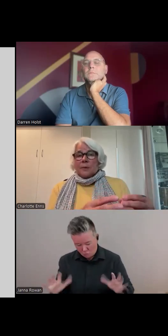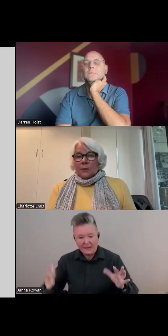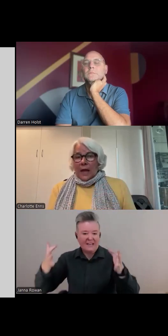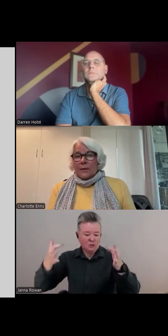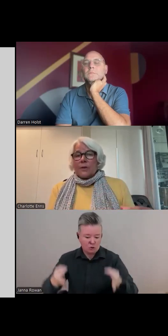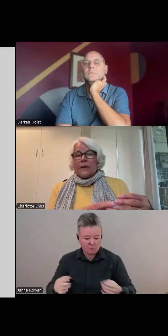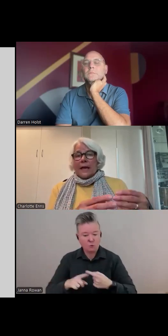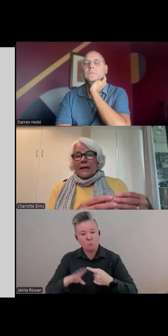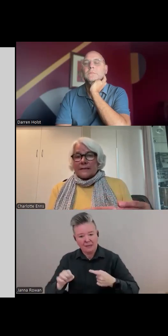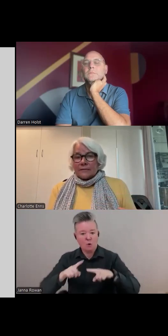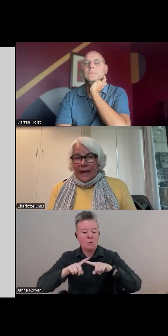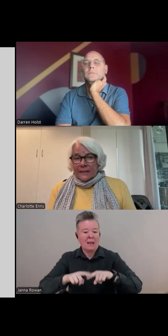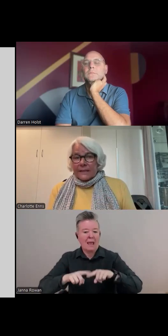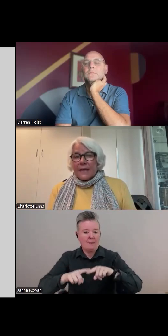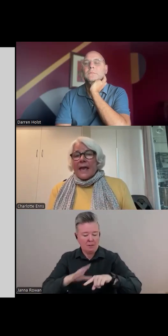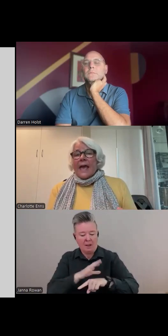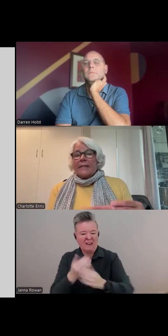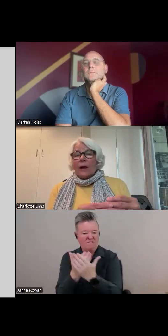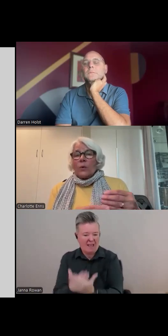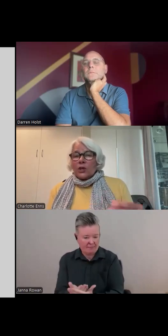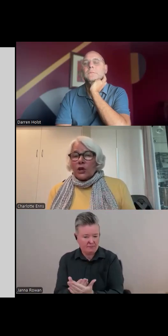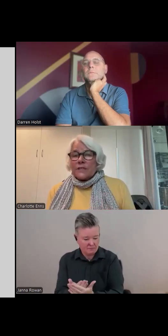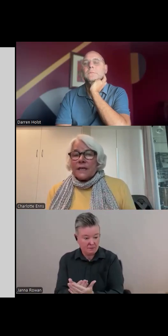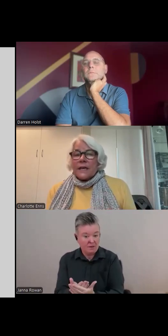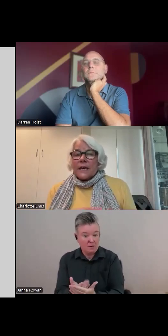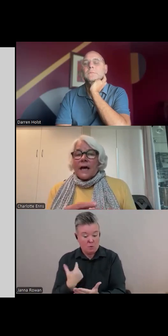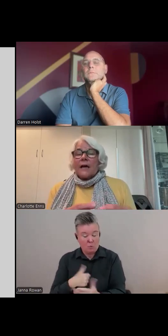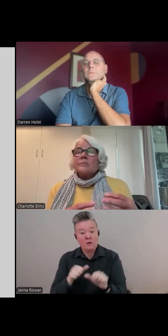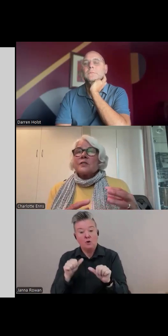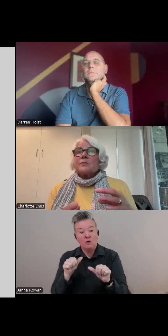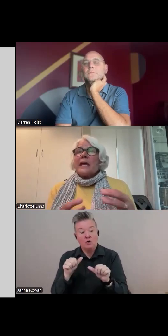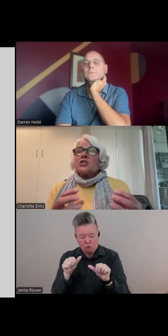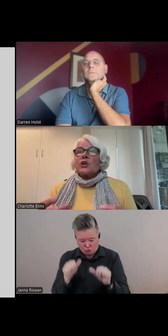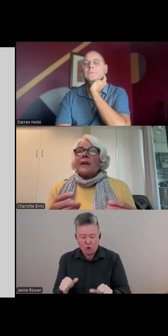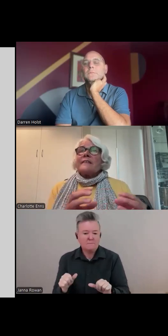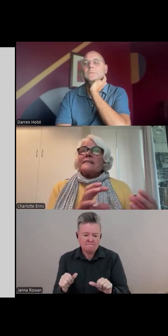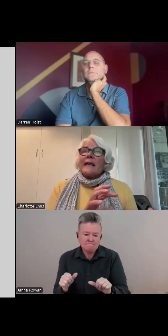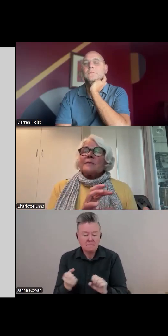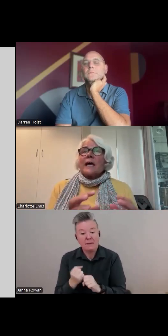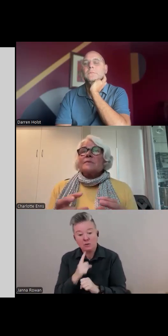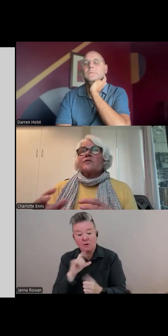to be reliable and valid and that we could just make sure that the same types